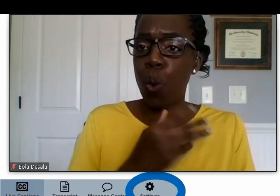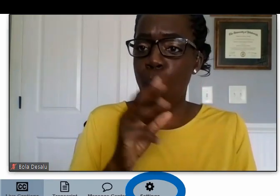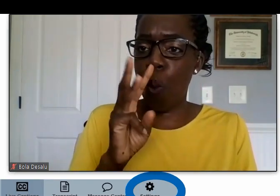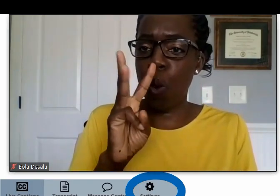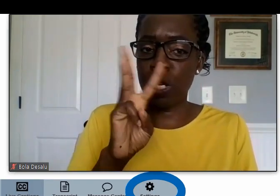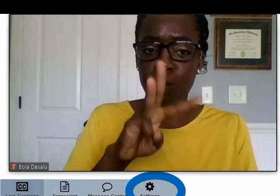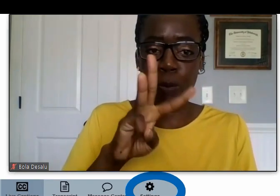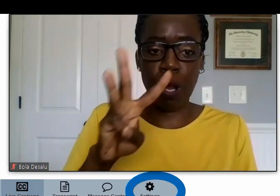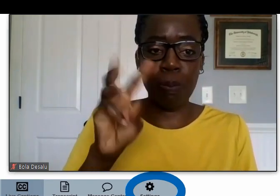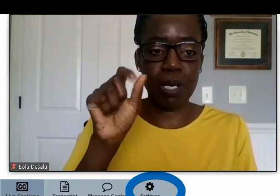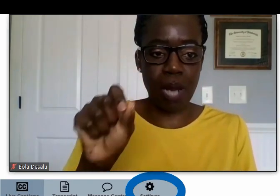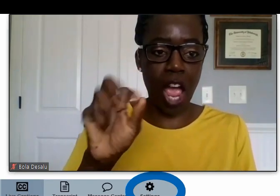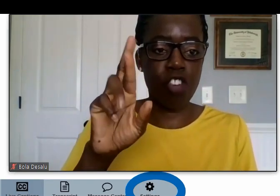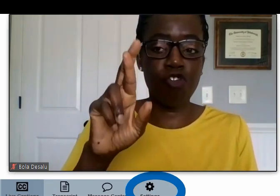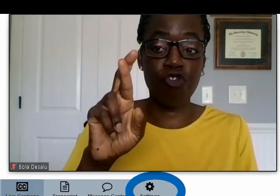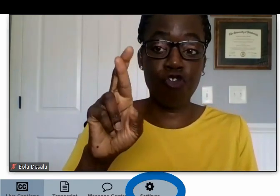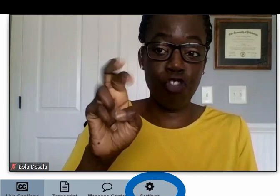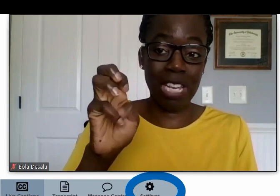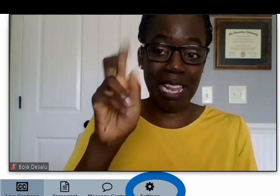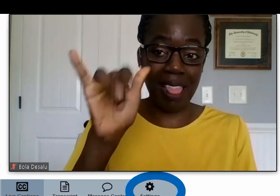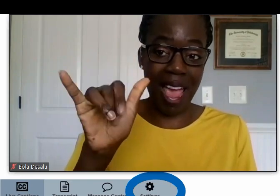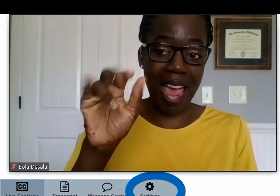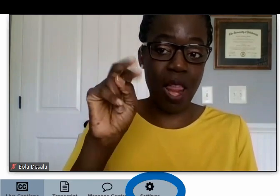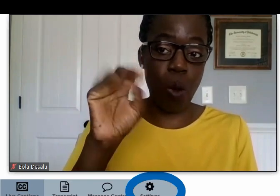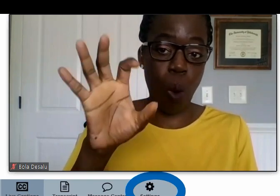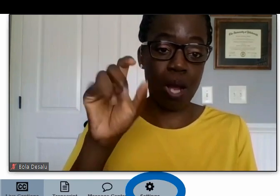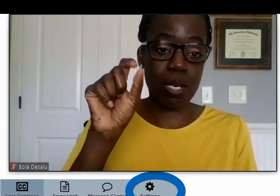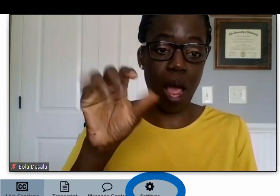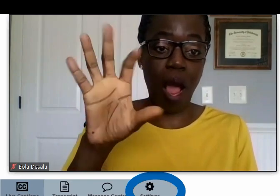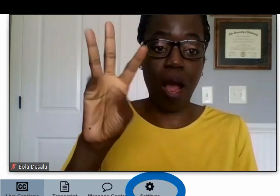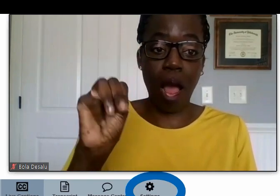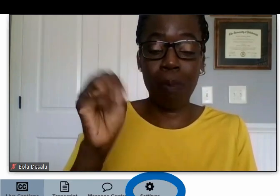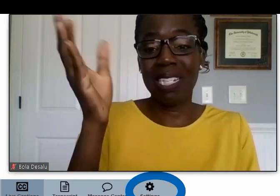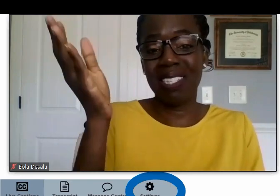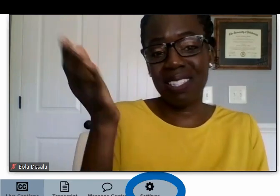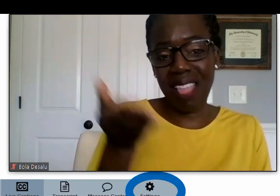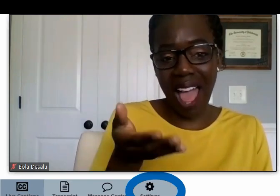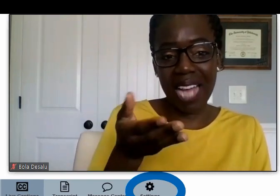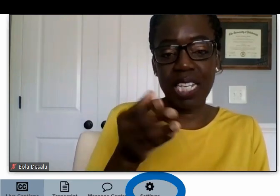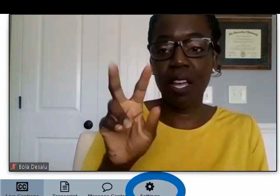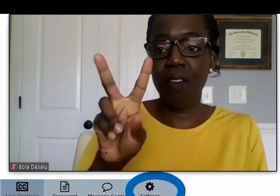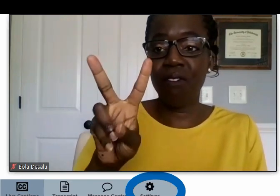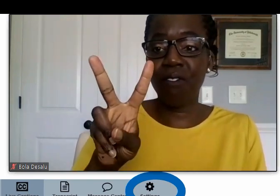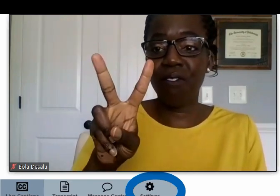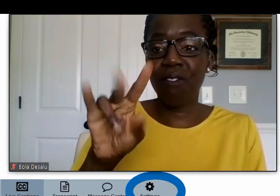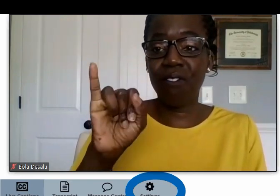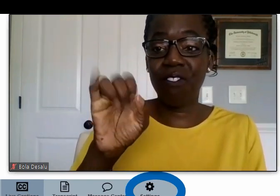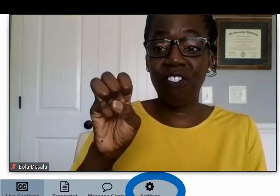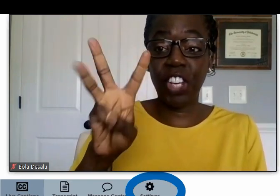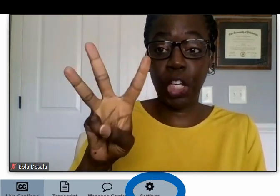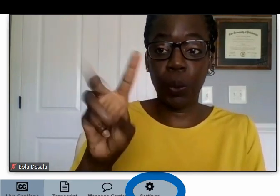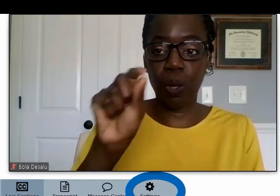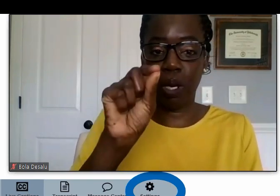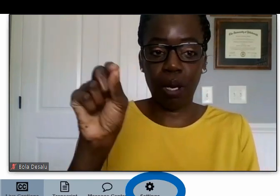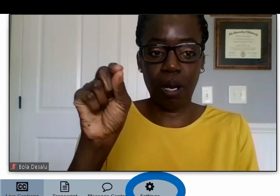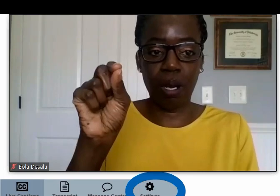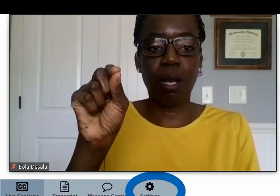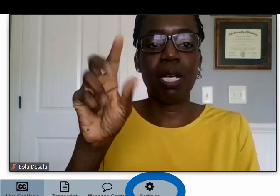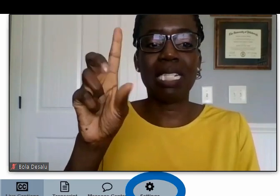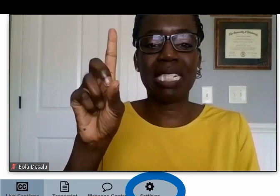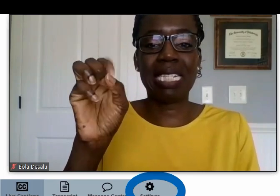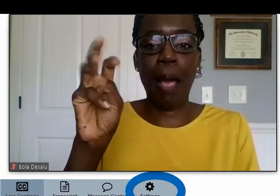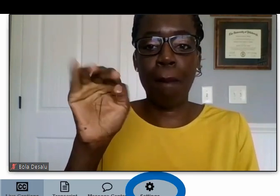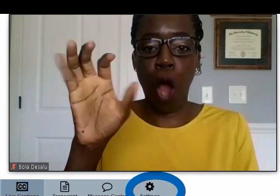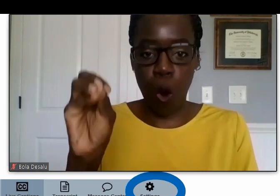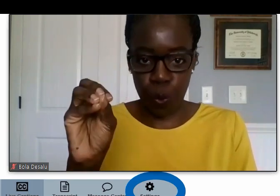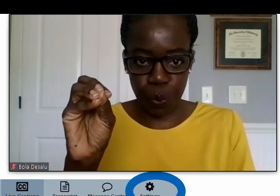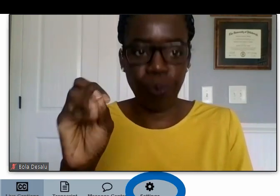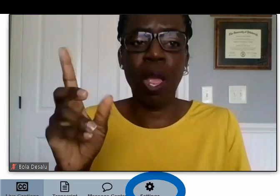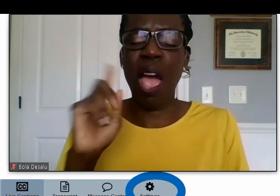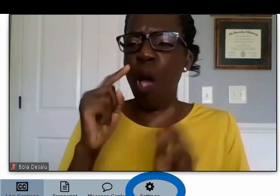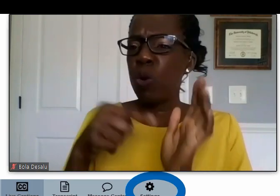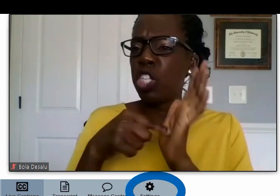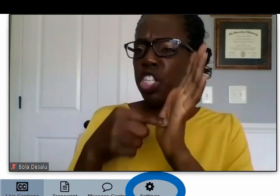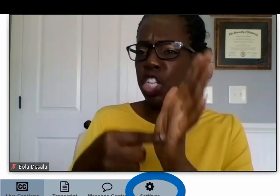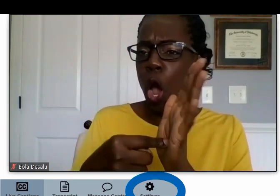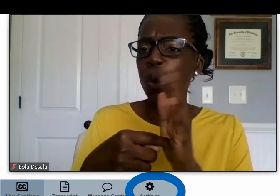it is from our www.relaync.com/view-demo